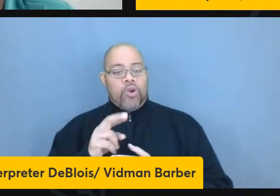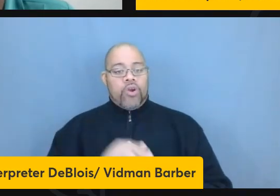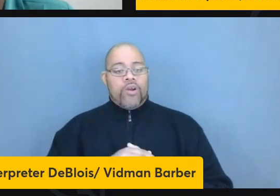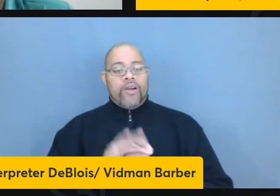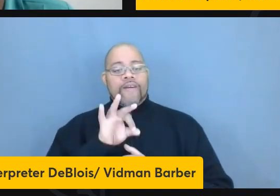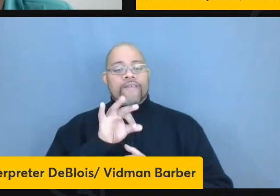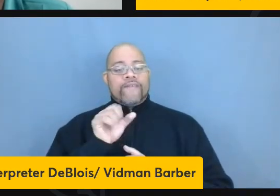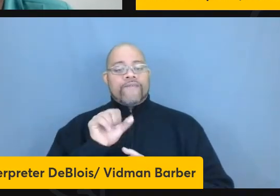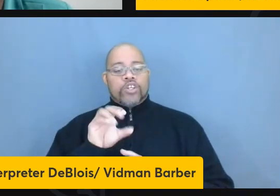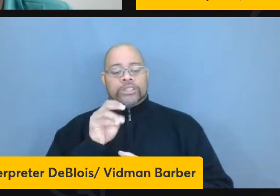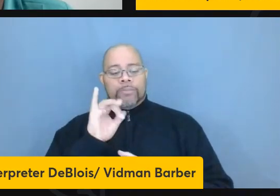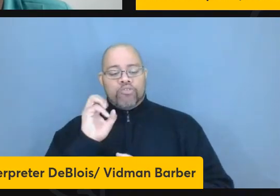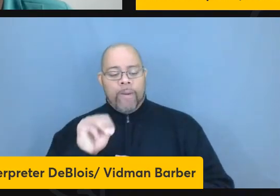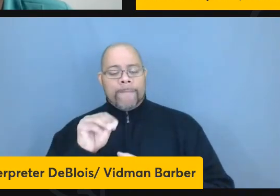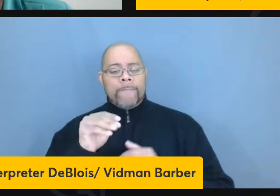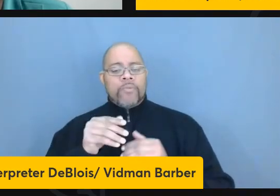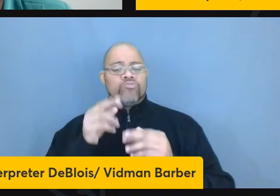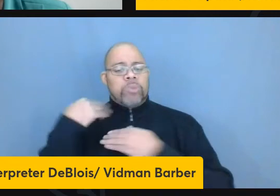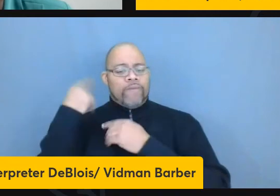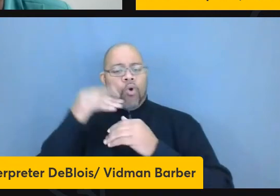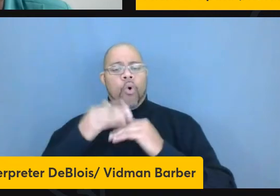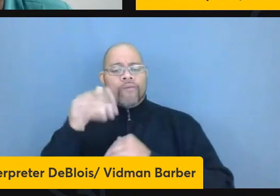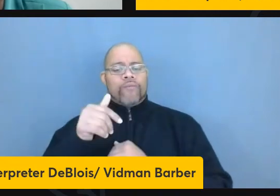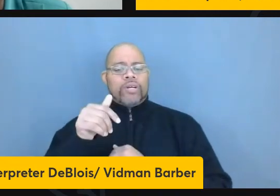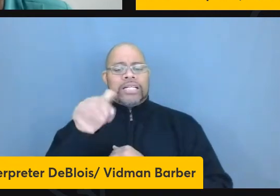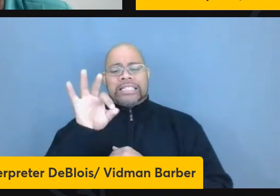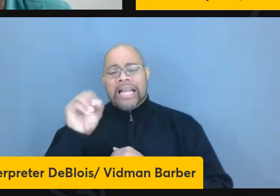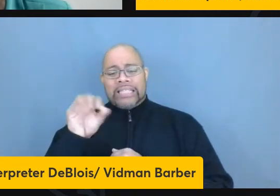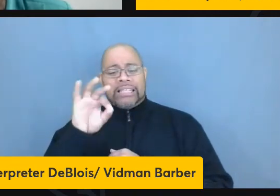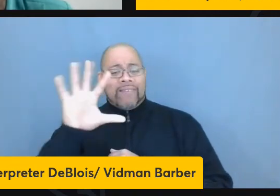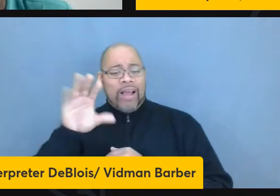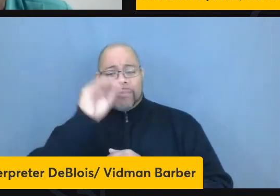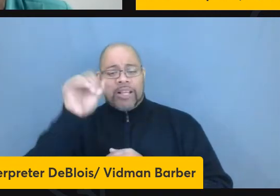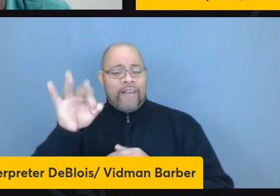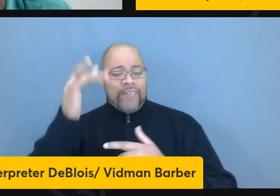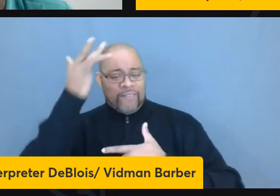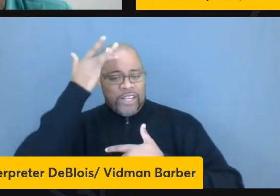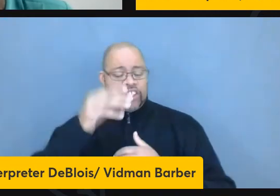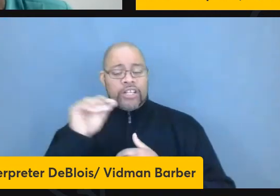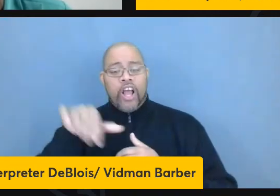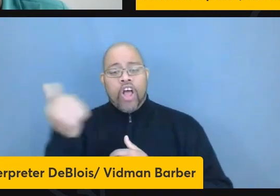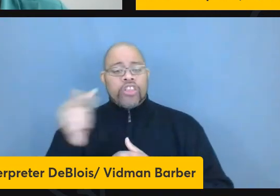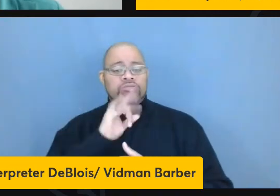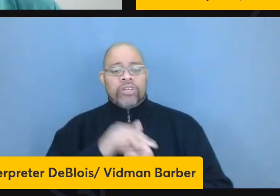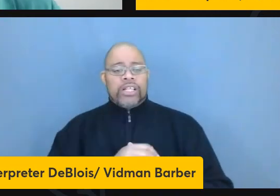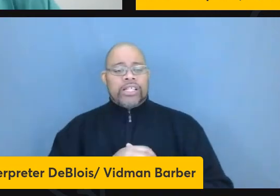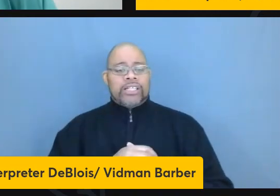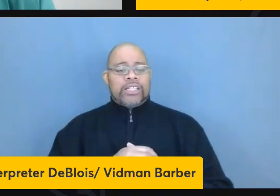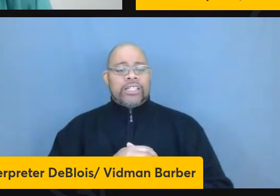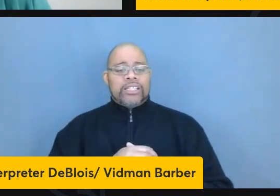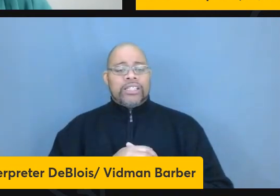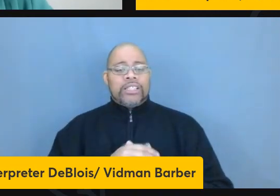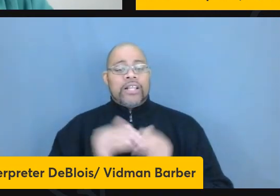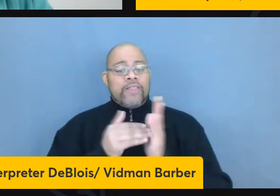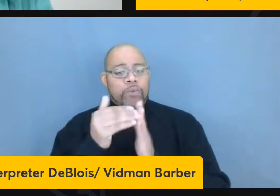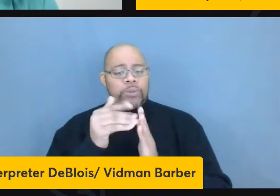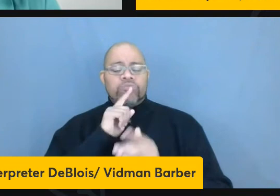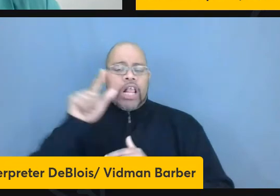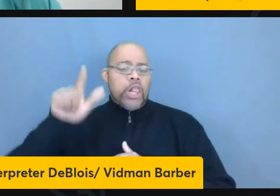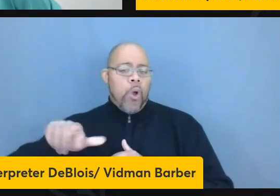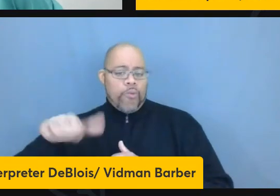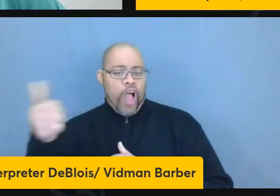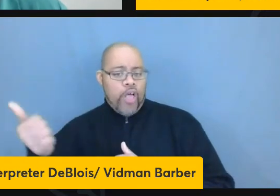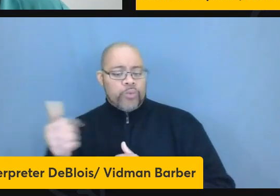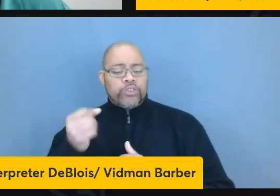responsible for over 90 95% of the infections and the others are really, the, the frequency is quite low. So most of our work